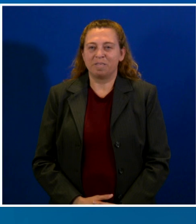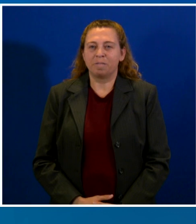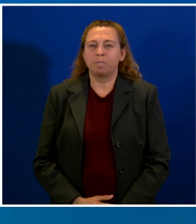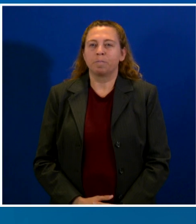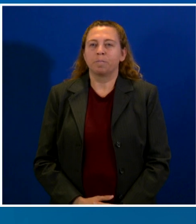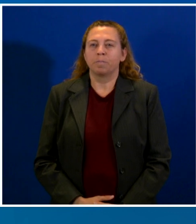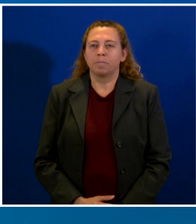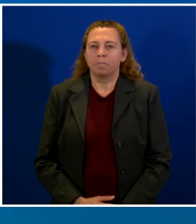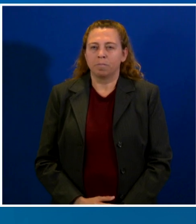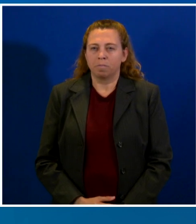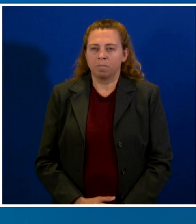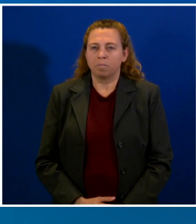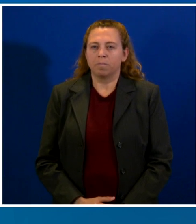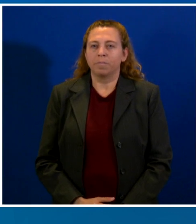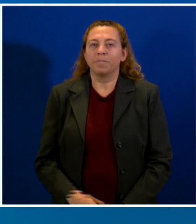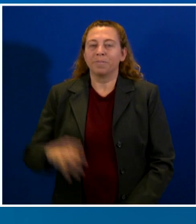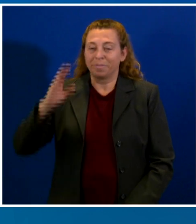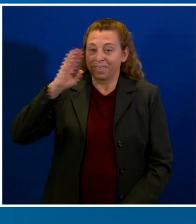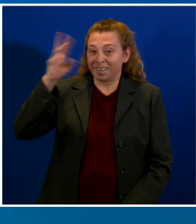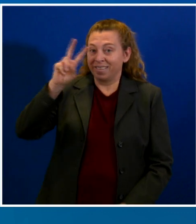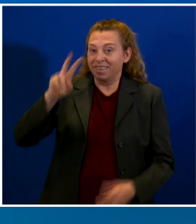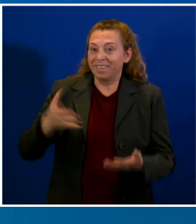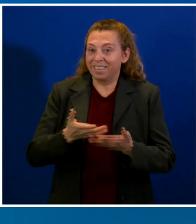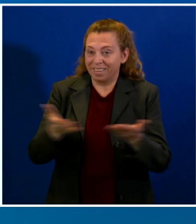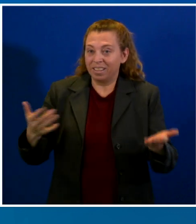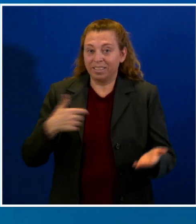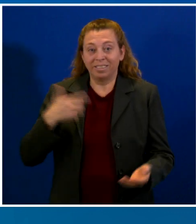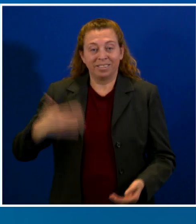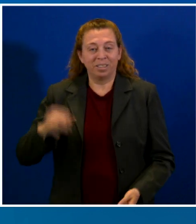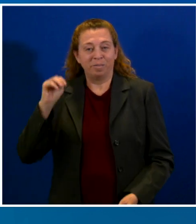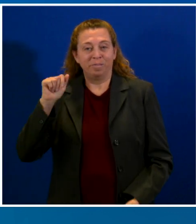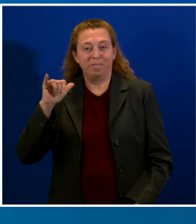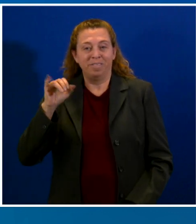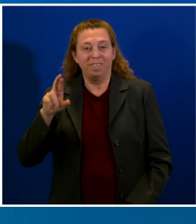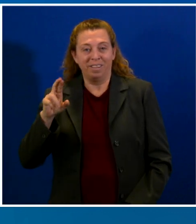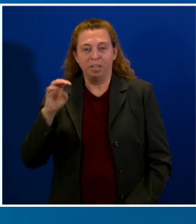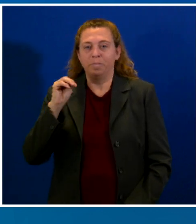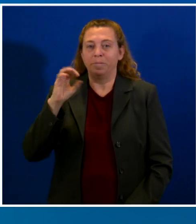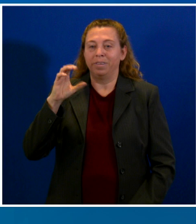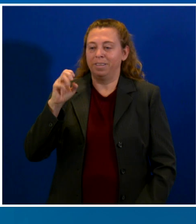Hello Vancouver, I'm Mayor Anne McEnerny-Ogle and today is Wednesday, April 14th.